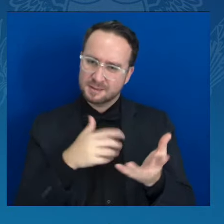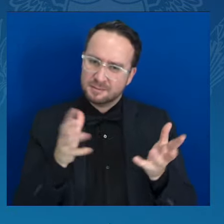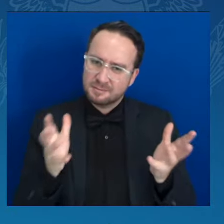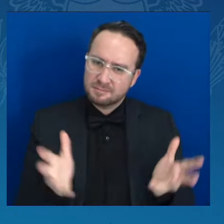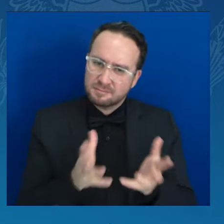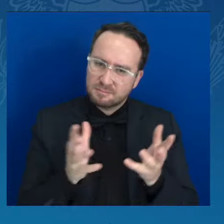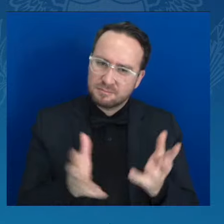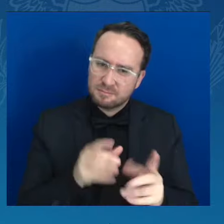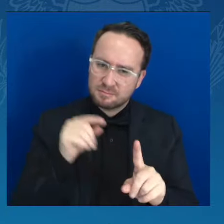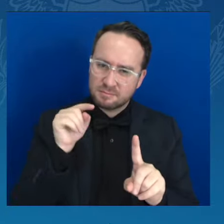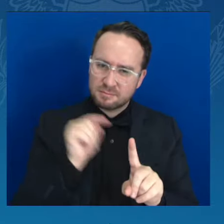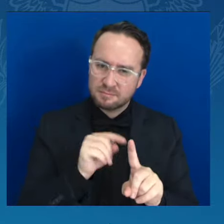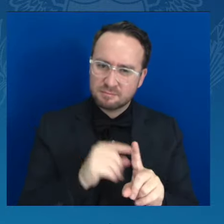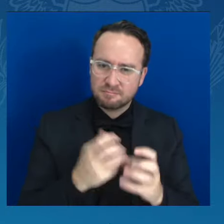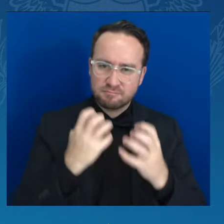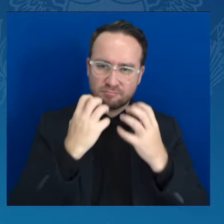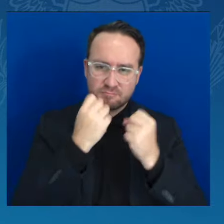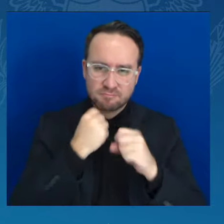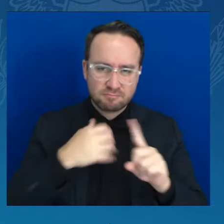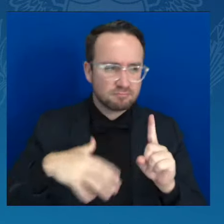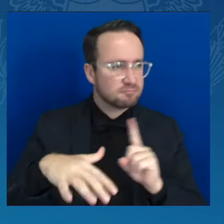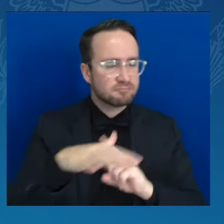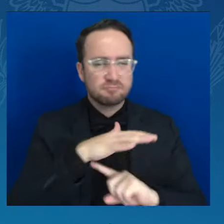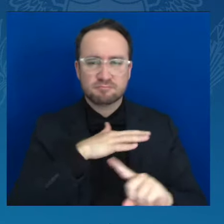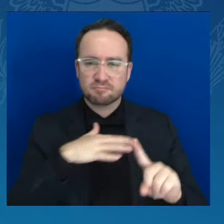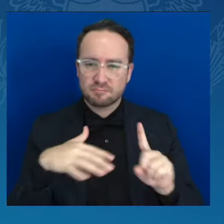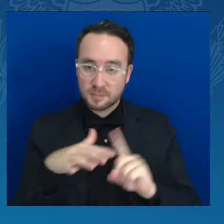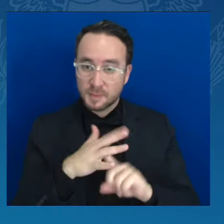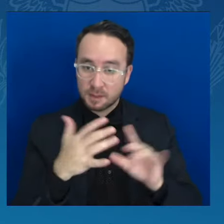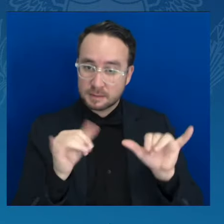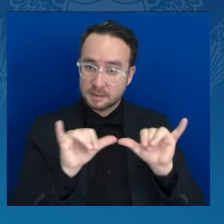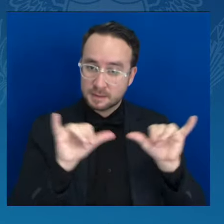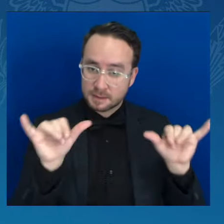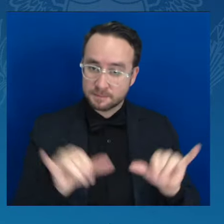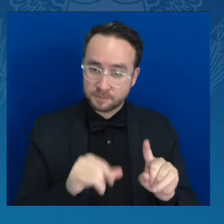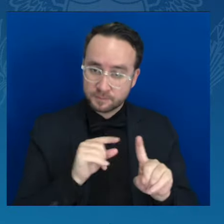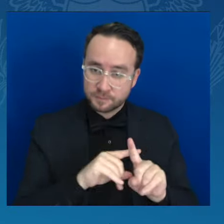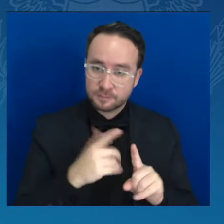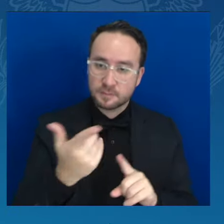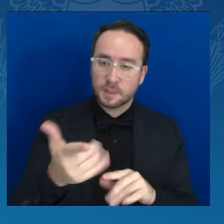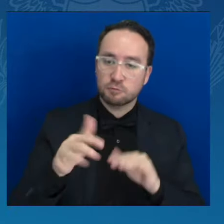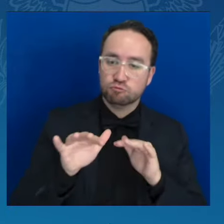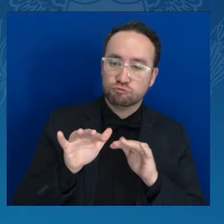extends beyond our borders. This is a global issue demanding American leadership.